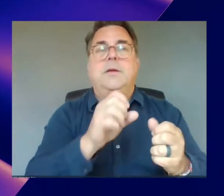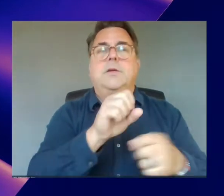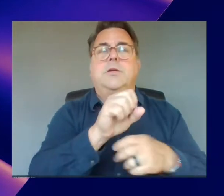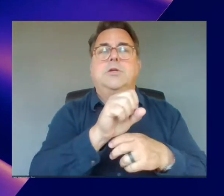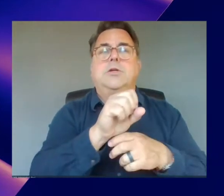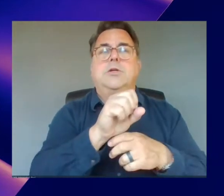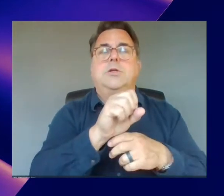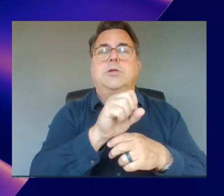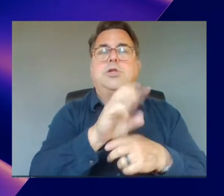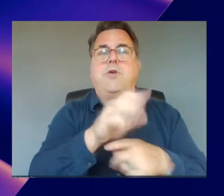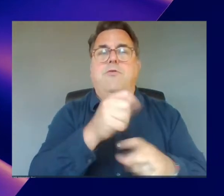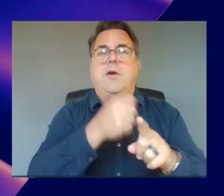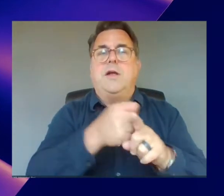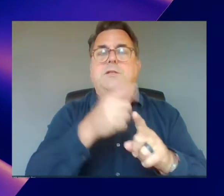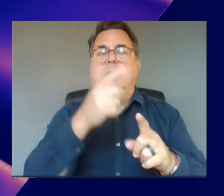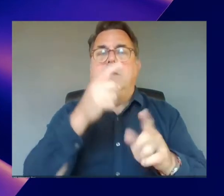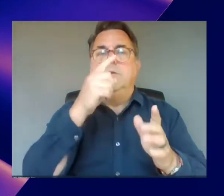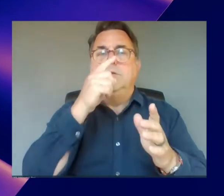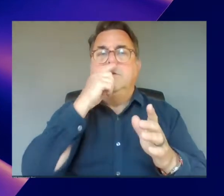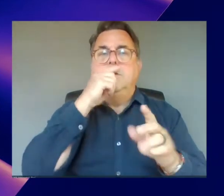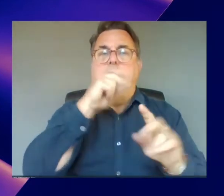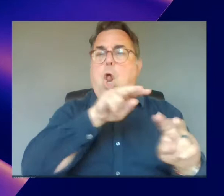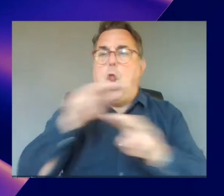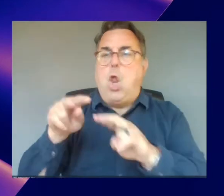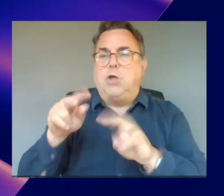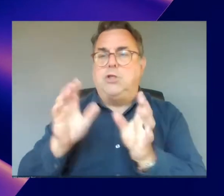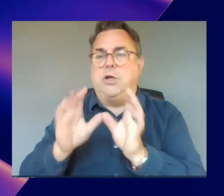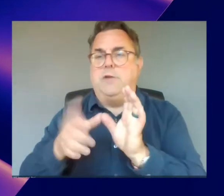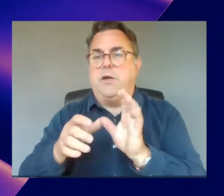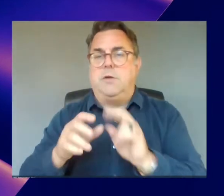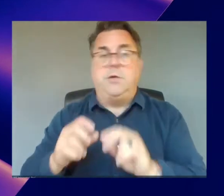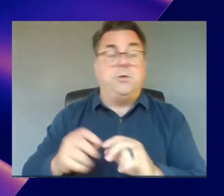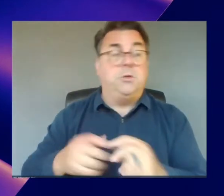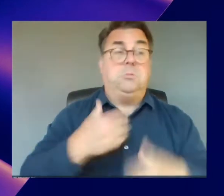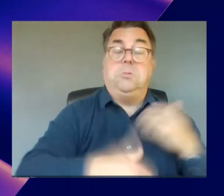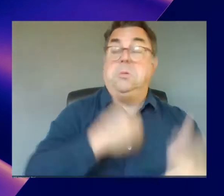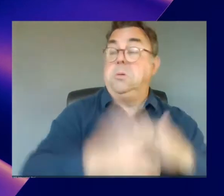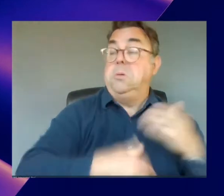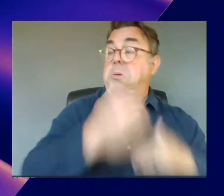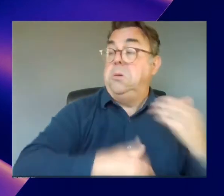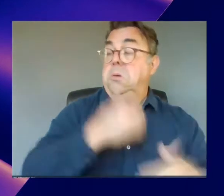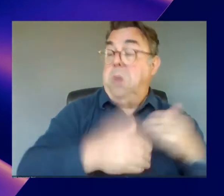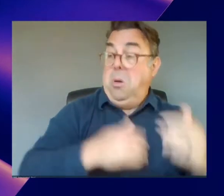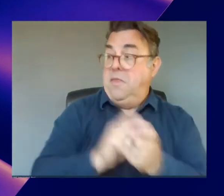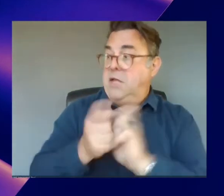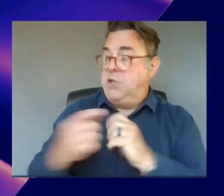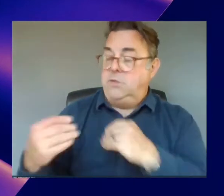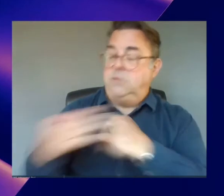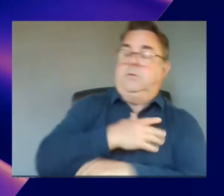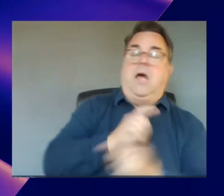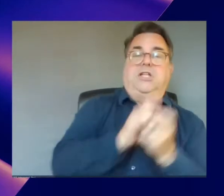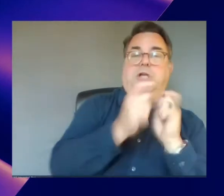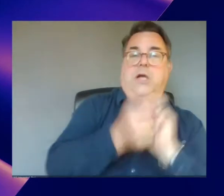and when it sees a change, it updates itself in real time. Again, without a restart or a redeploy of the code. So dynamic configuration